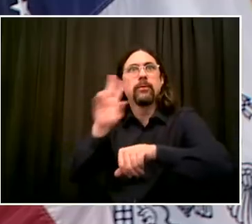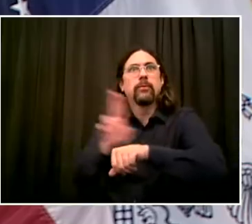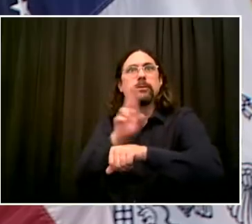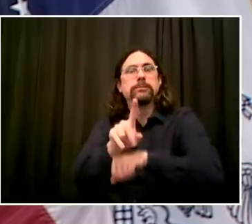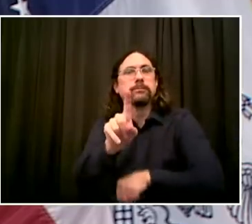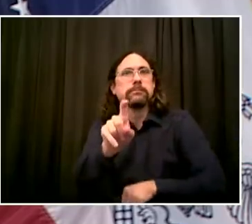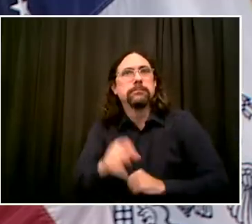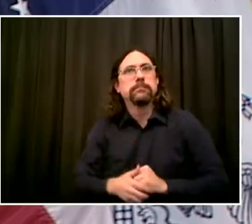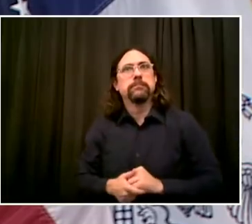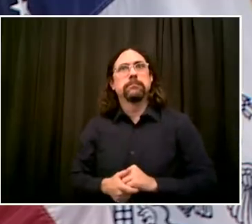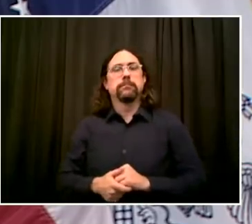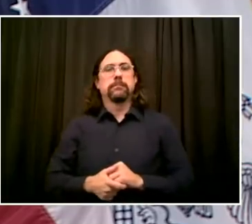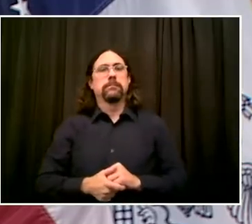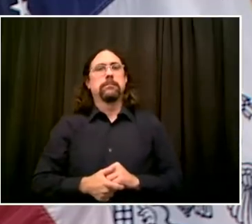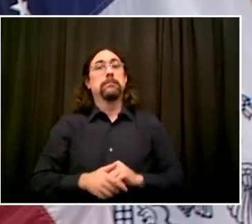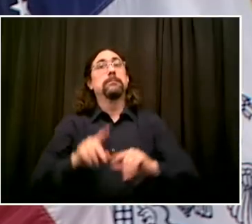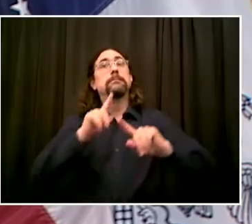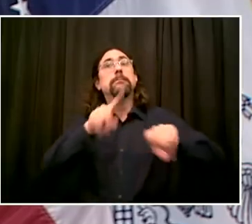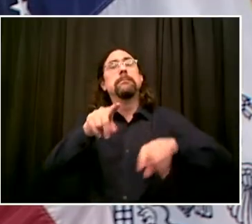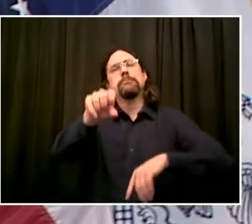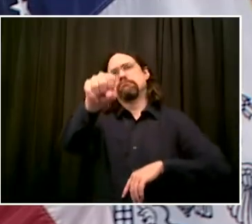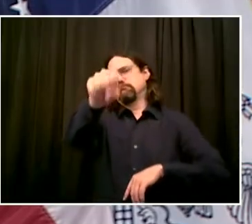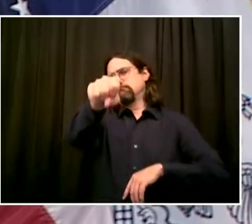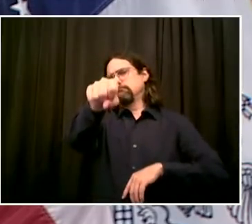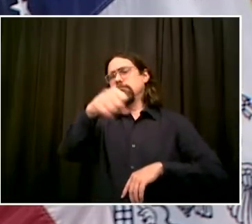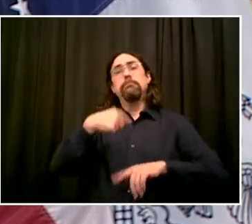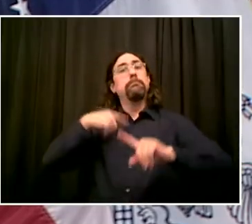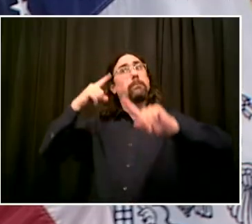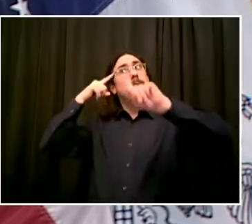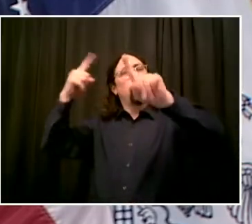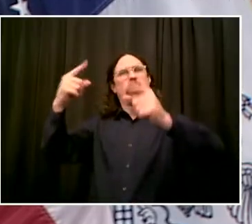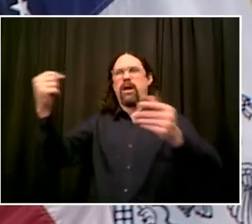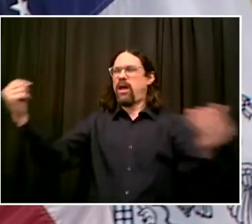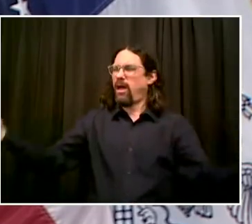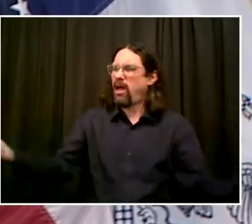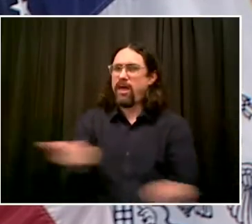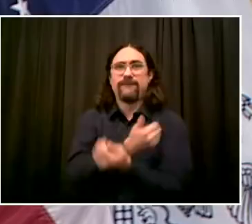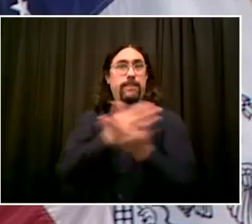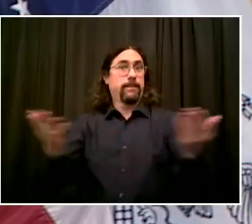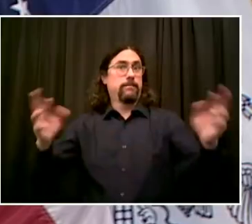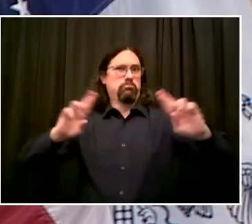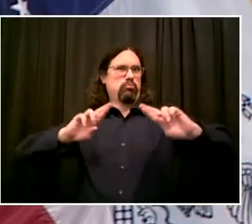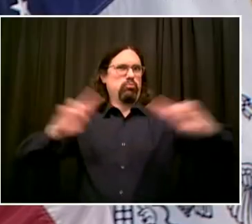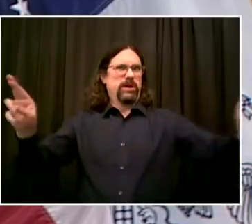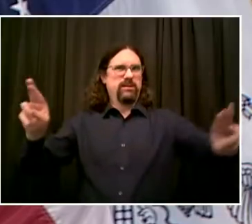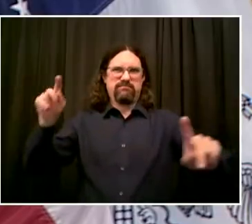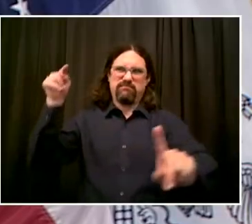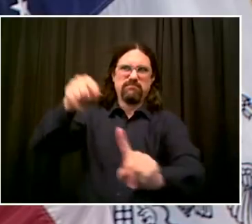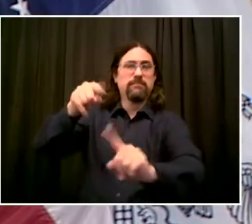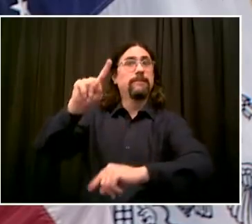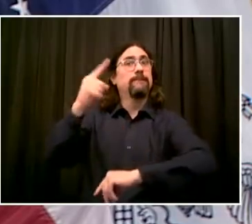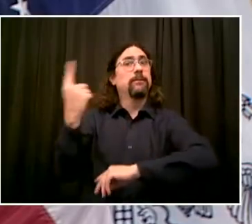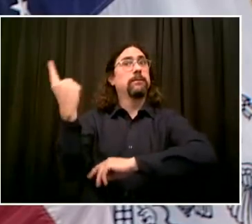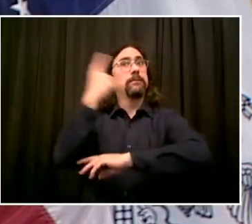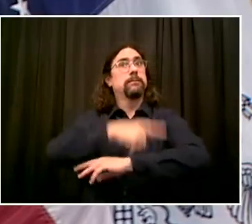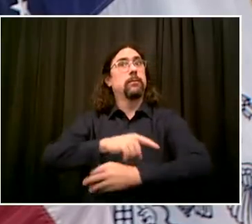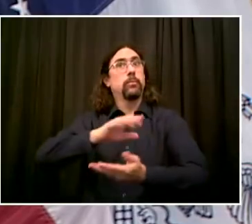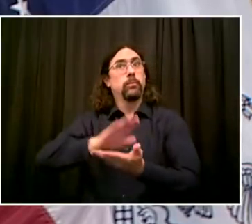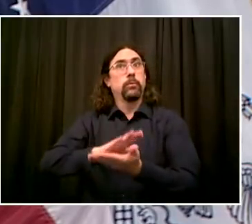THE GOAL IS TO HAVE IT ALL ONLINE, WE KNOW THAT WE ARE DEALING WITH THE GREAT UNKNOWN